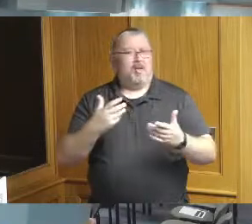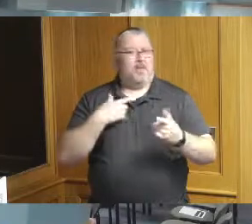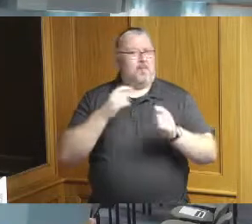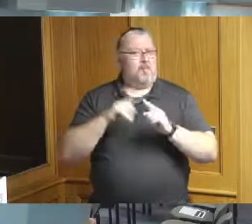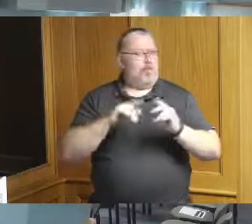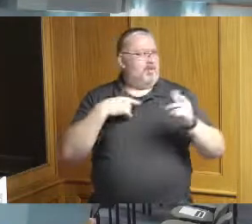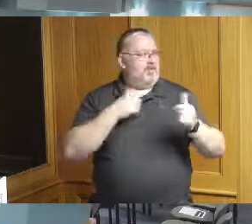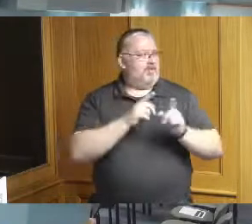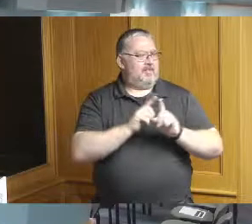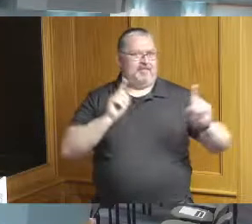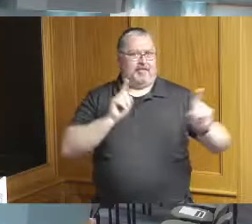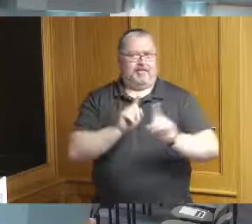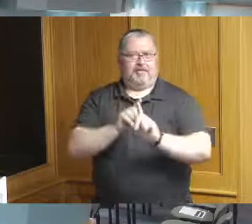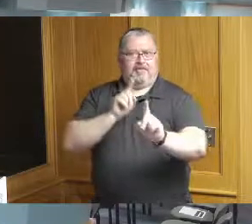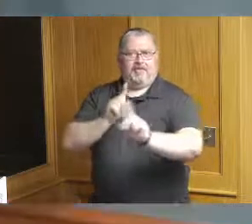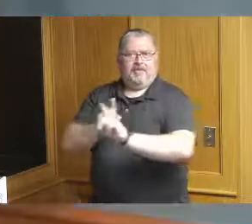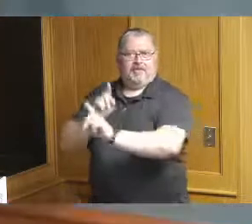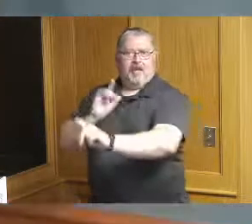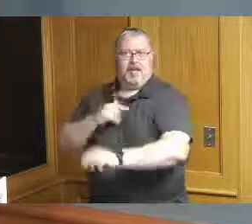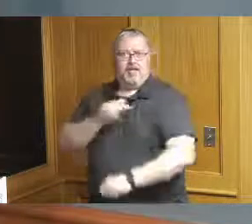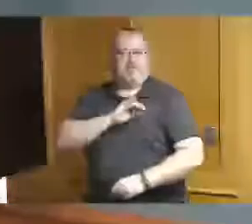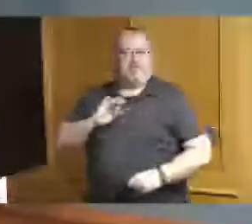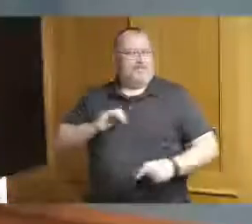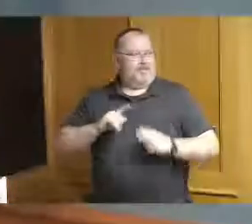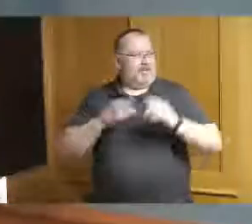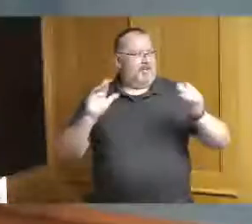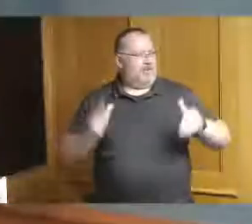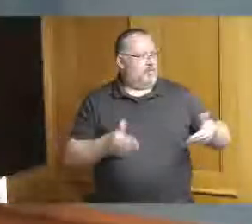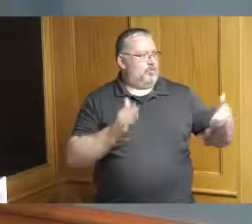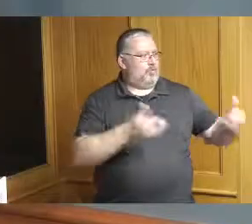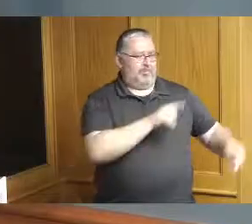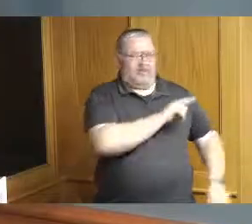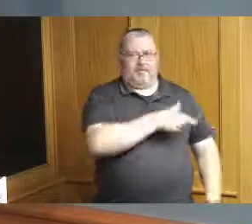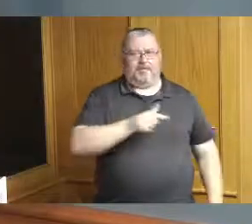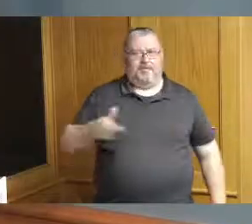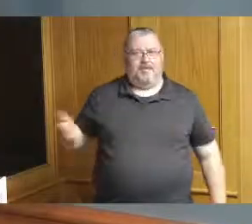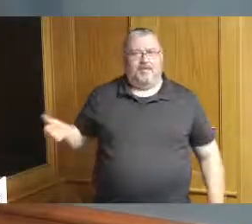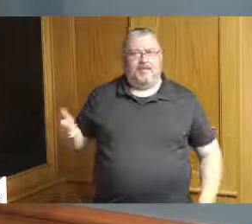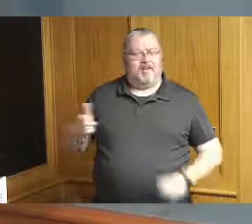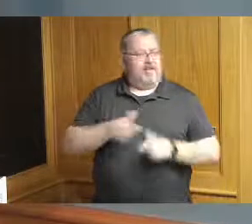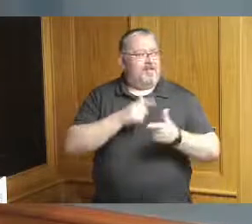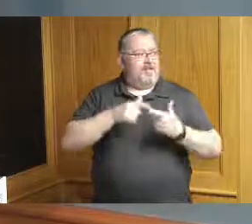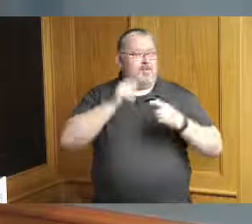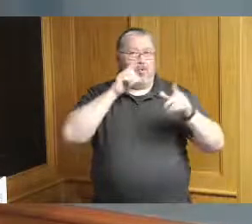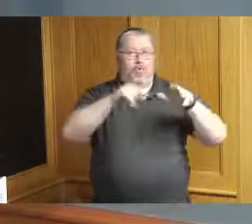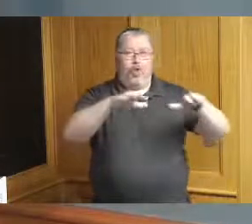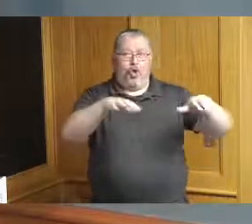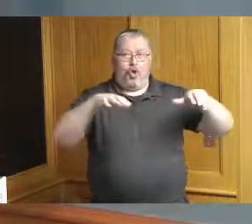for um our staff up here to introduce themselves and then the ones out in the audience that did not